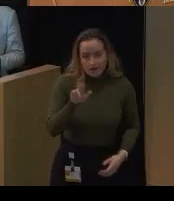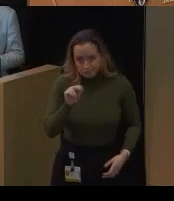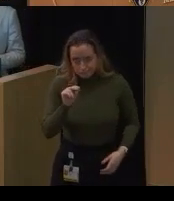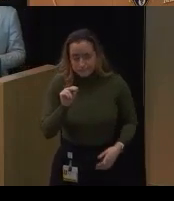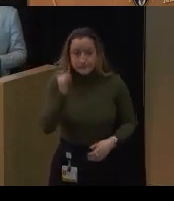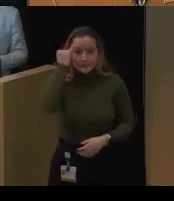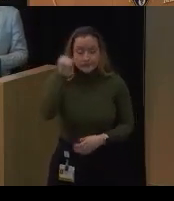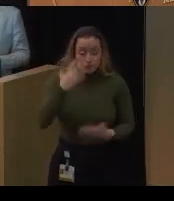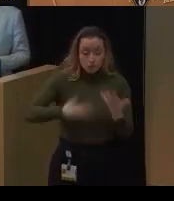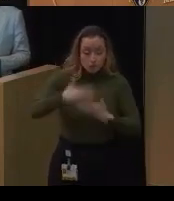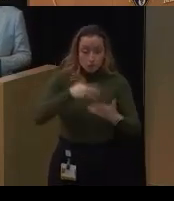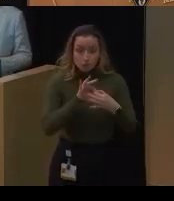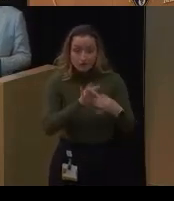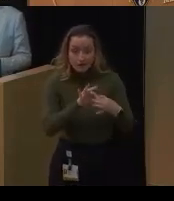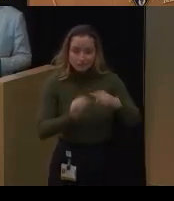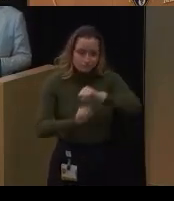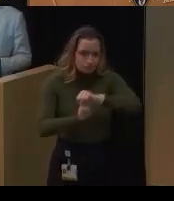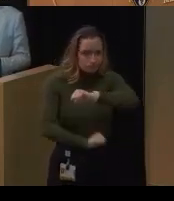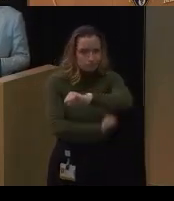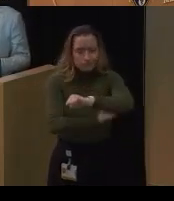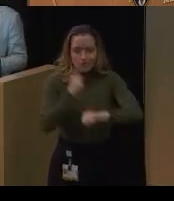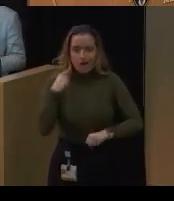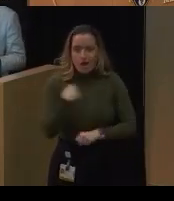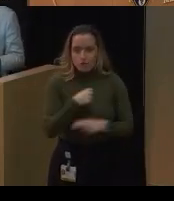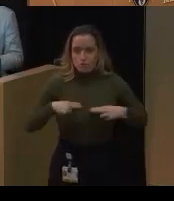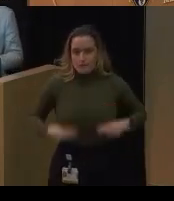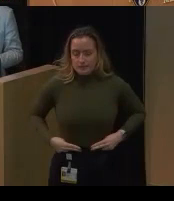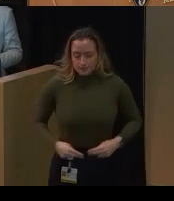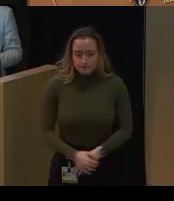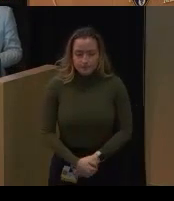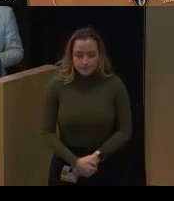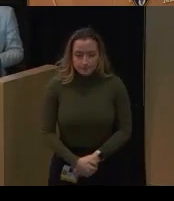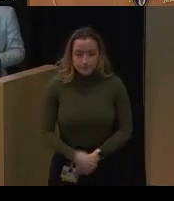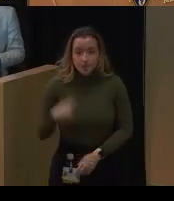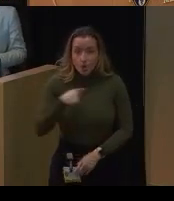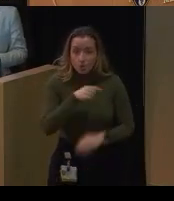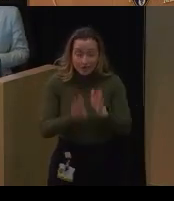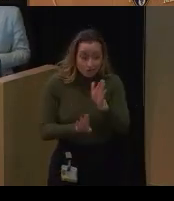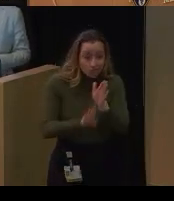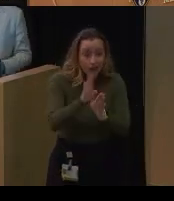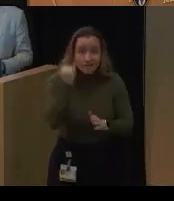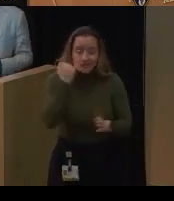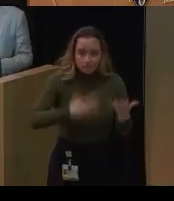connection is a fundamental human need said simply we thrive in Social relationships and we weather